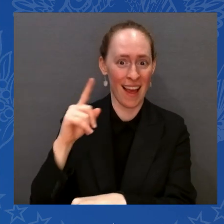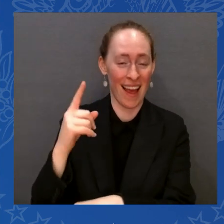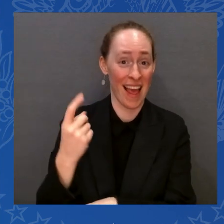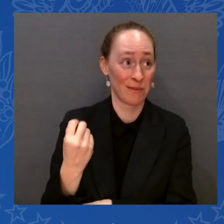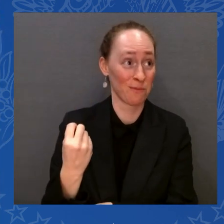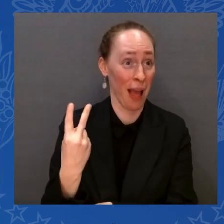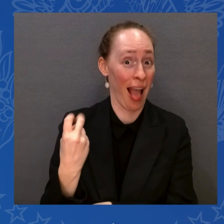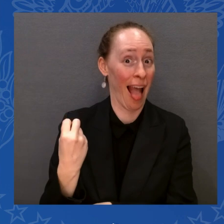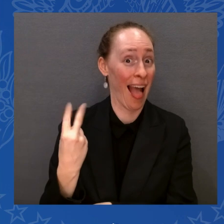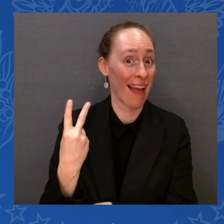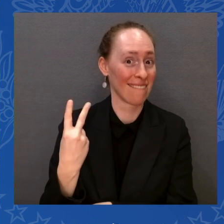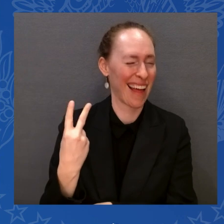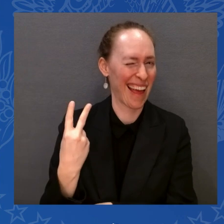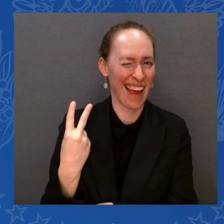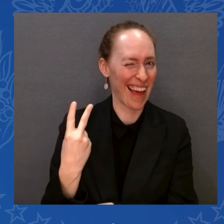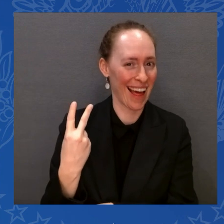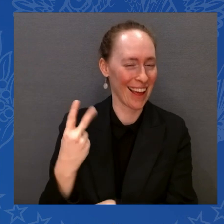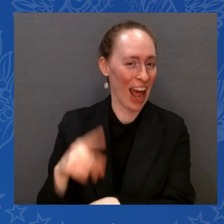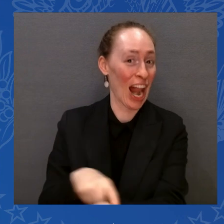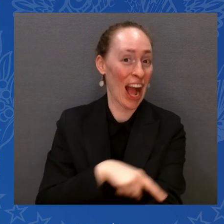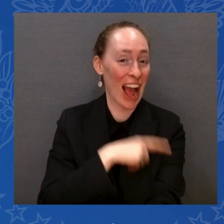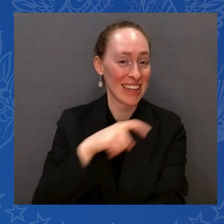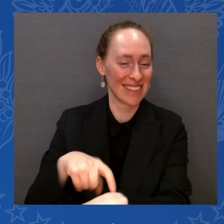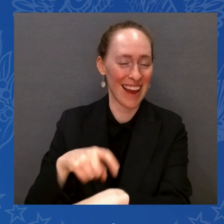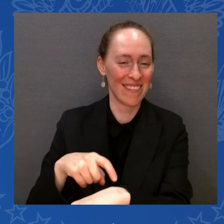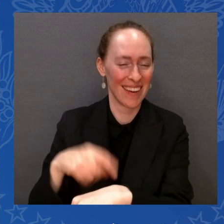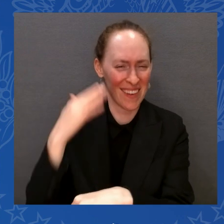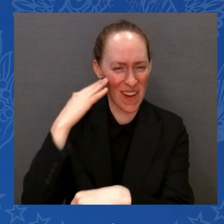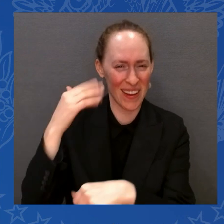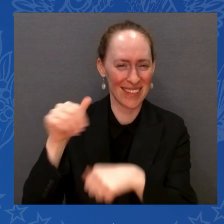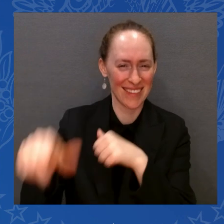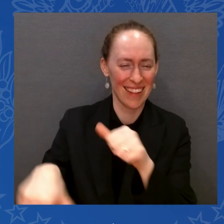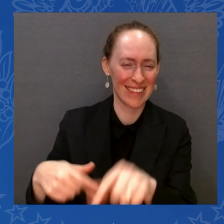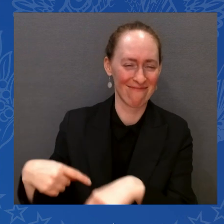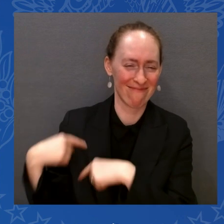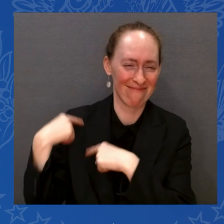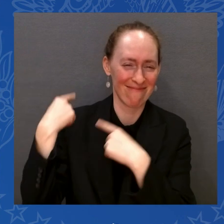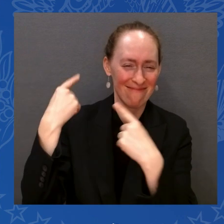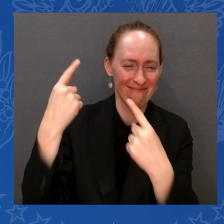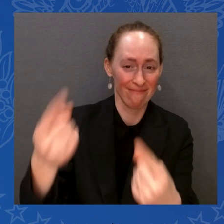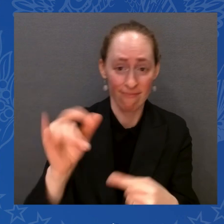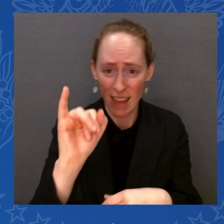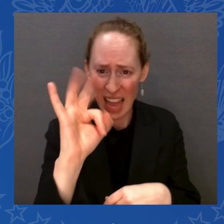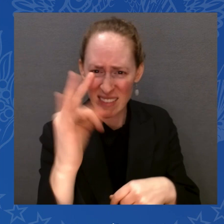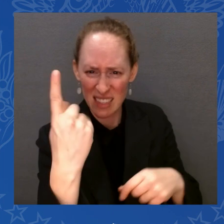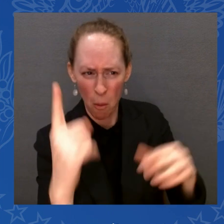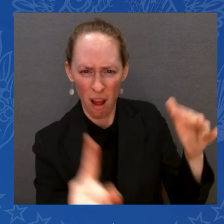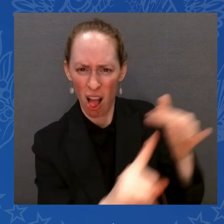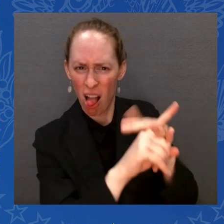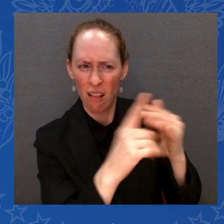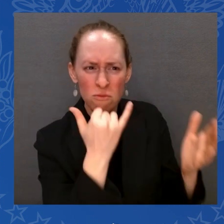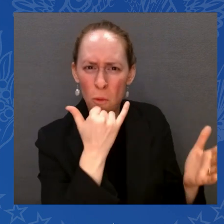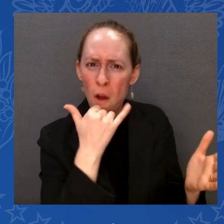Gov, I just go across the river to New Jersey and make sure everything got squared away. You think I'm joking. This is the most reliable guy